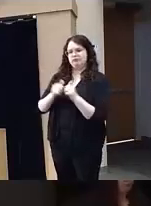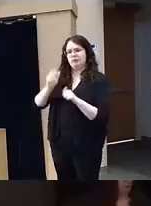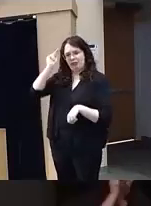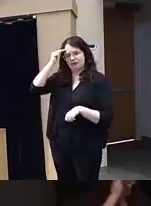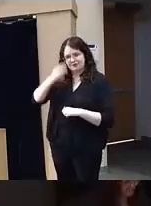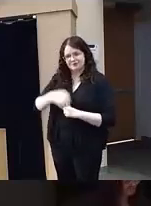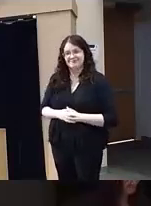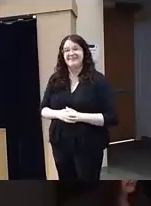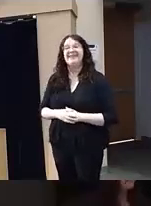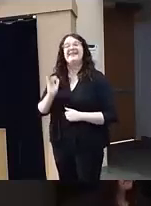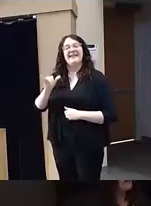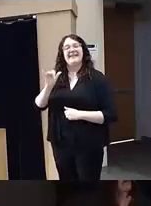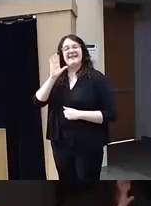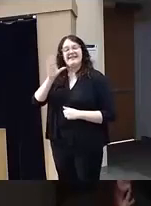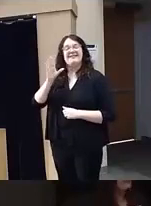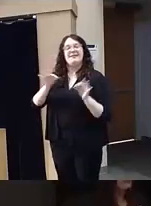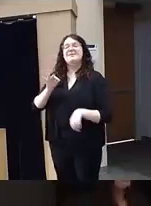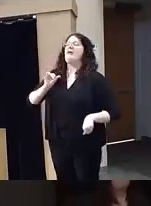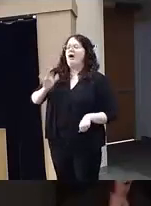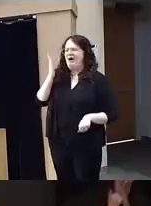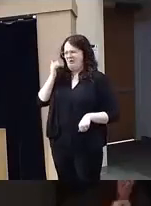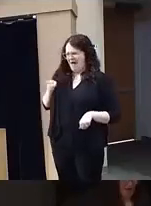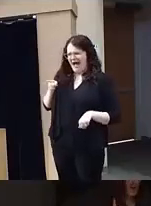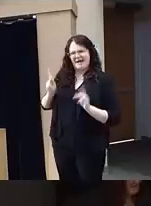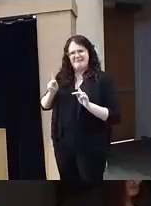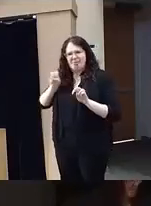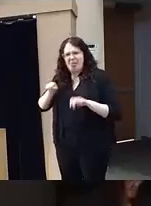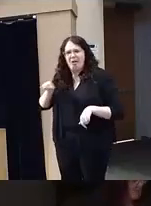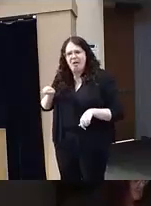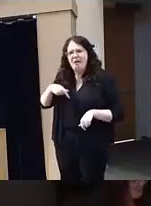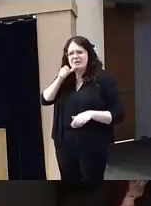have unfamiliar but friendly faces in the audience next to you from the Department of Neurology